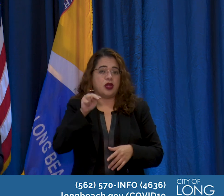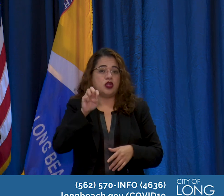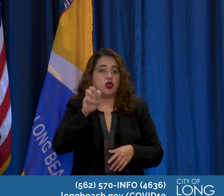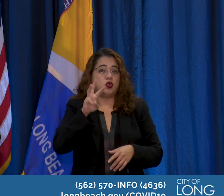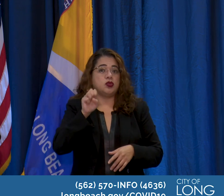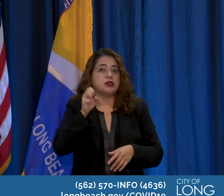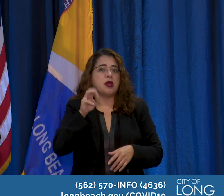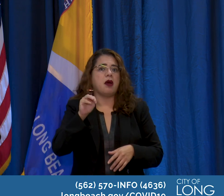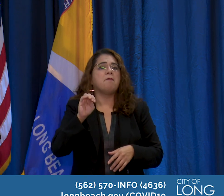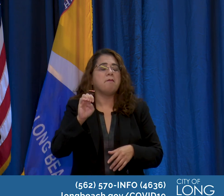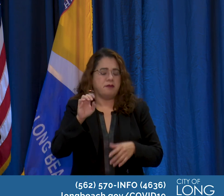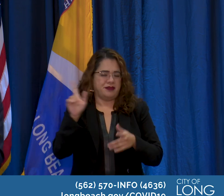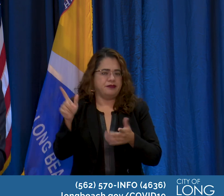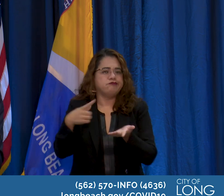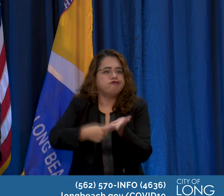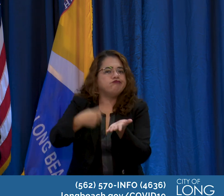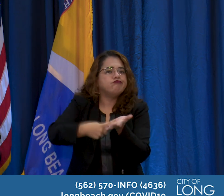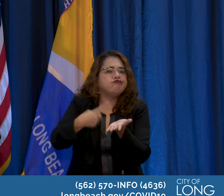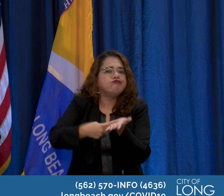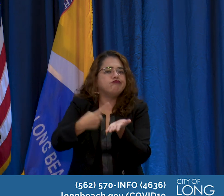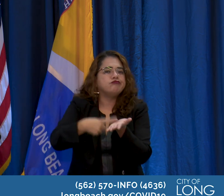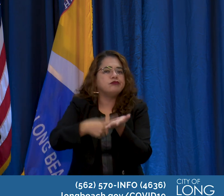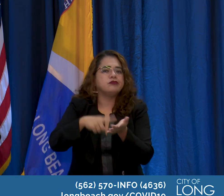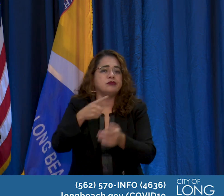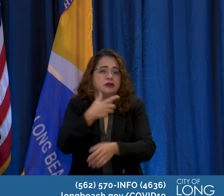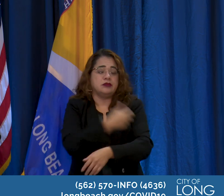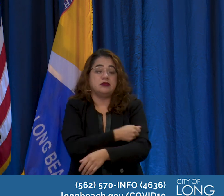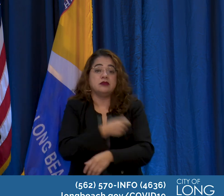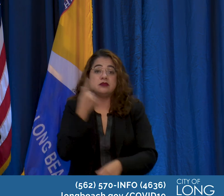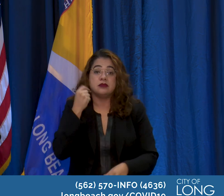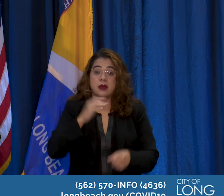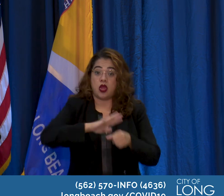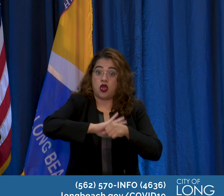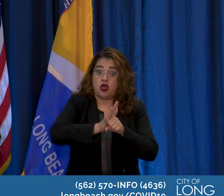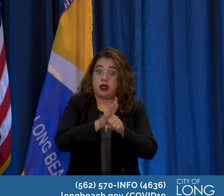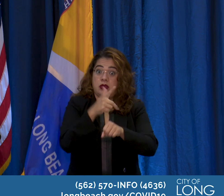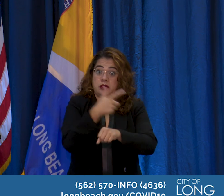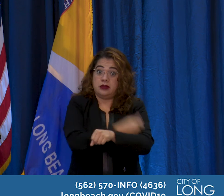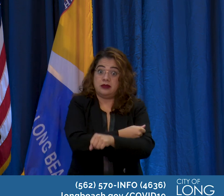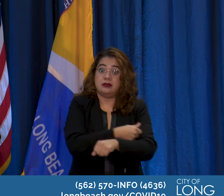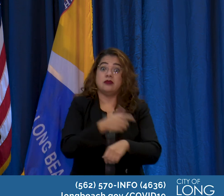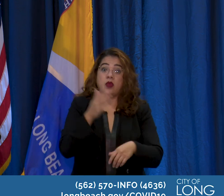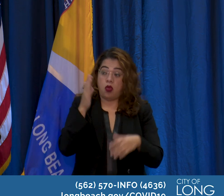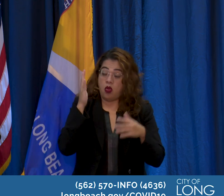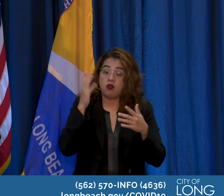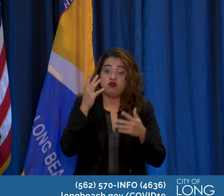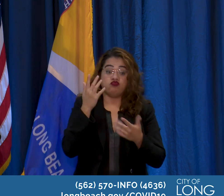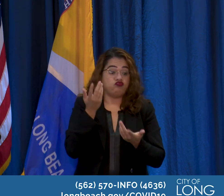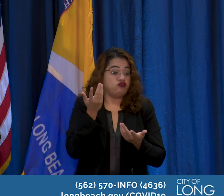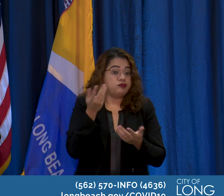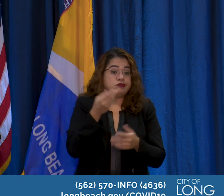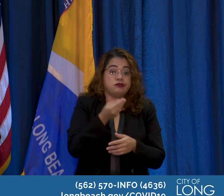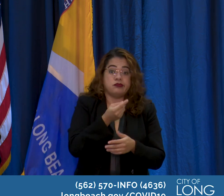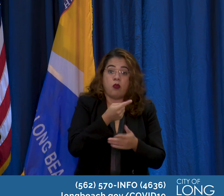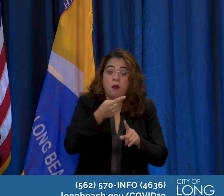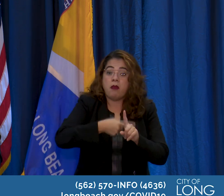We know that first of all there is no vaccine that is going to be available to the public in the course of the next few weeks or months.